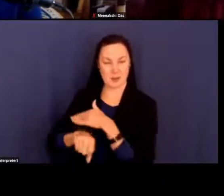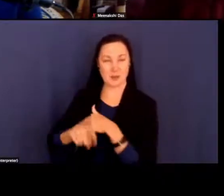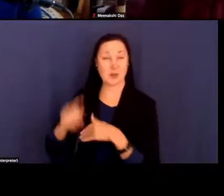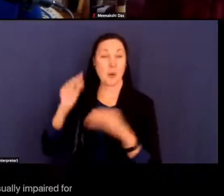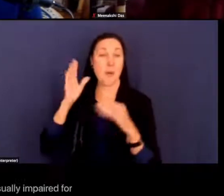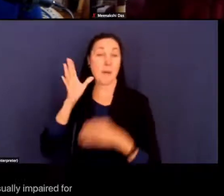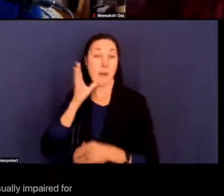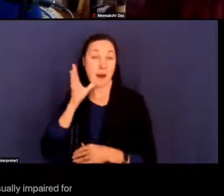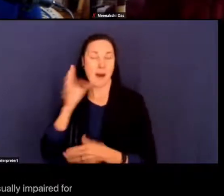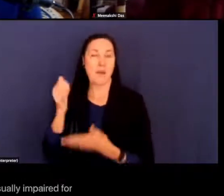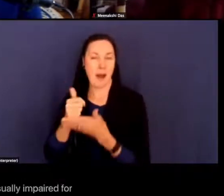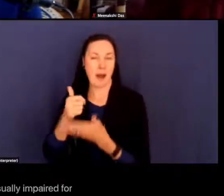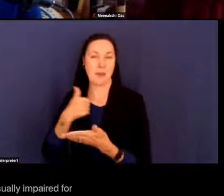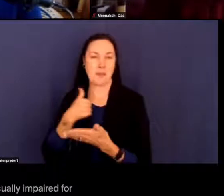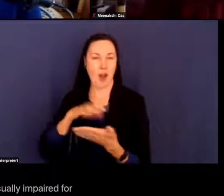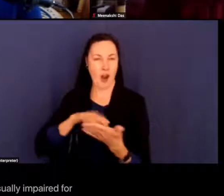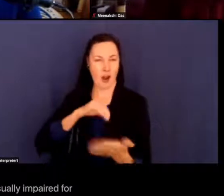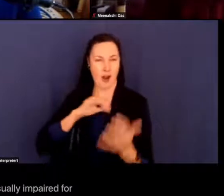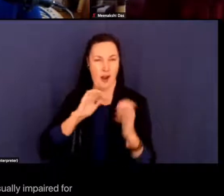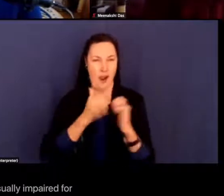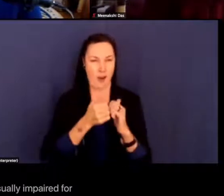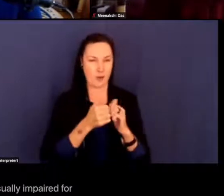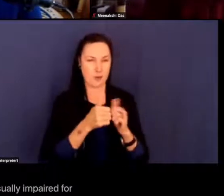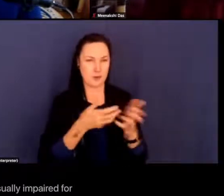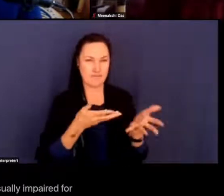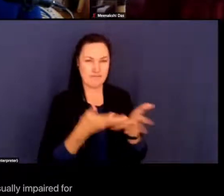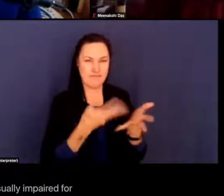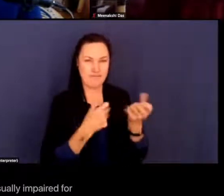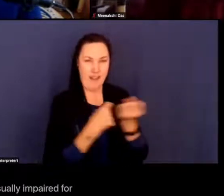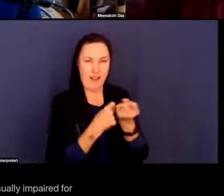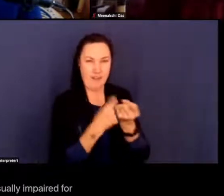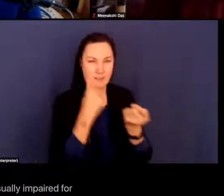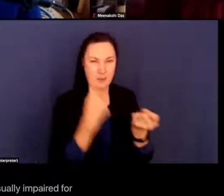in this way quite a bit and my father was the same way very much supported